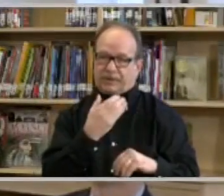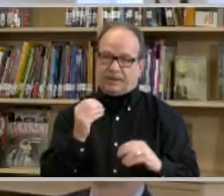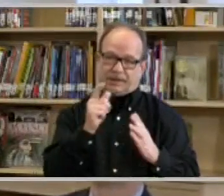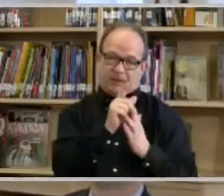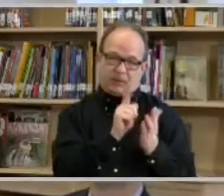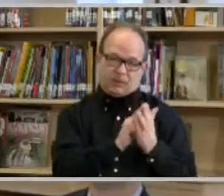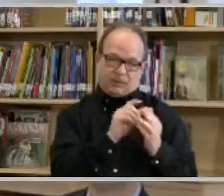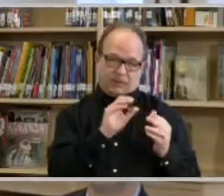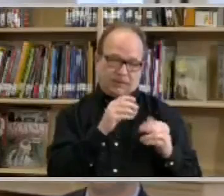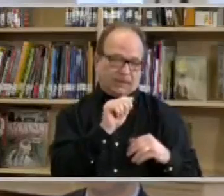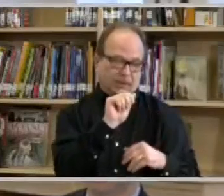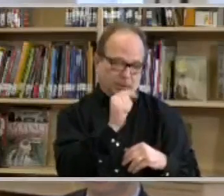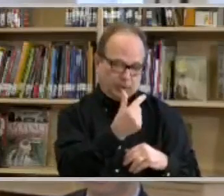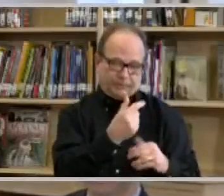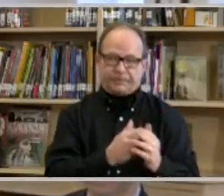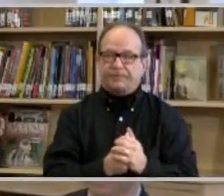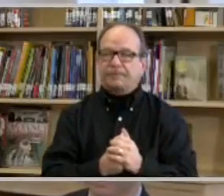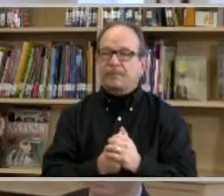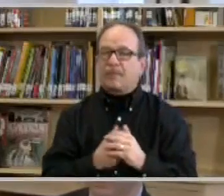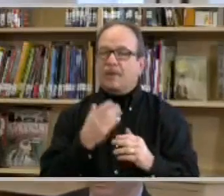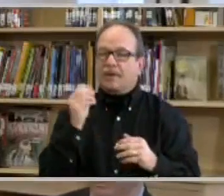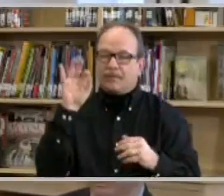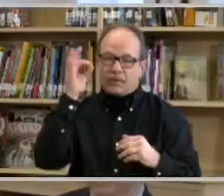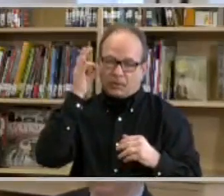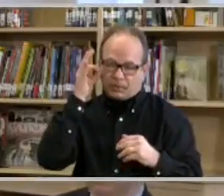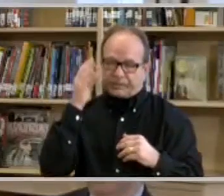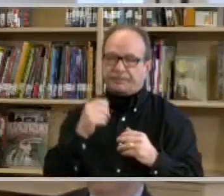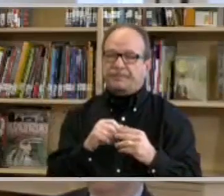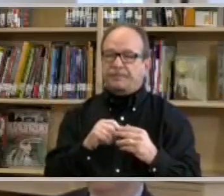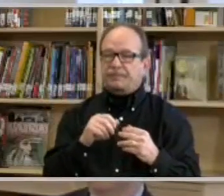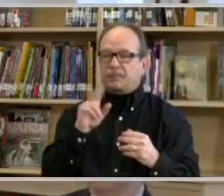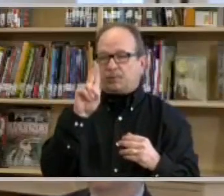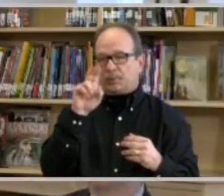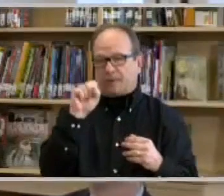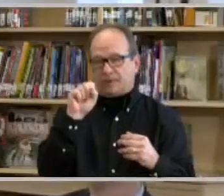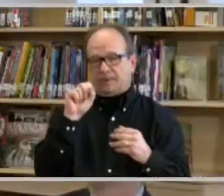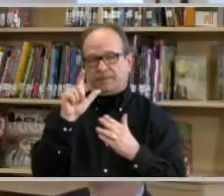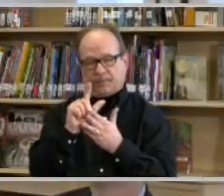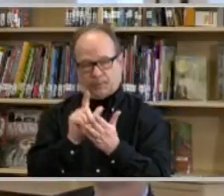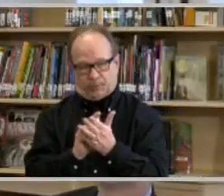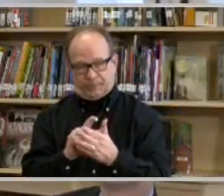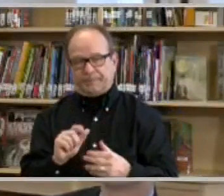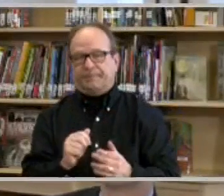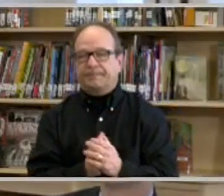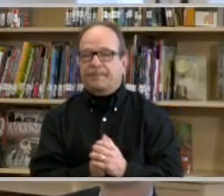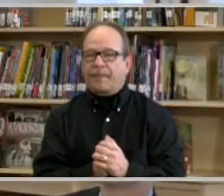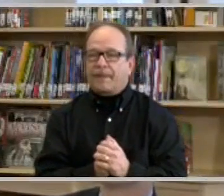DISTRICT OF COLUMBIA, OUR OFFICE, AND THE TOARNLG, AND -- ATTORNEY GENERAL, AND THE